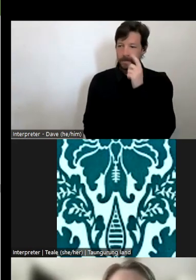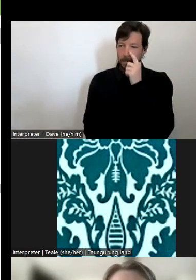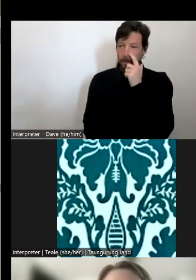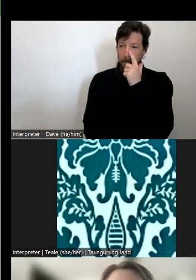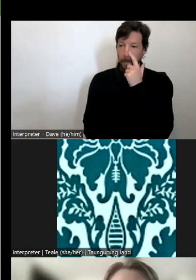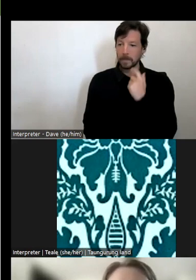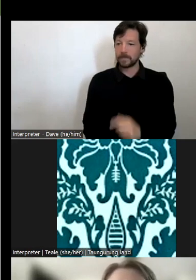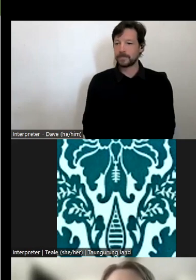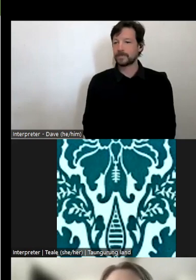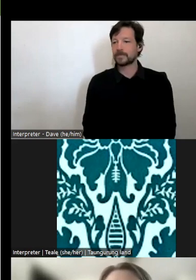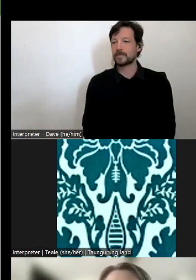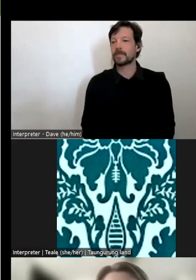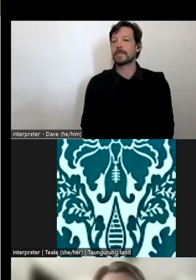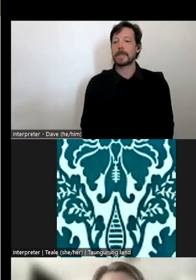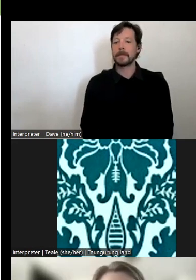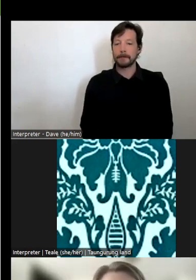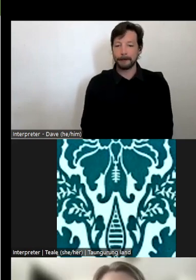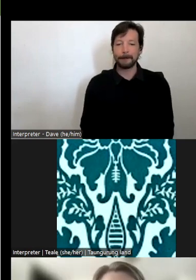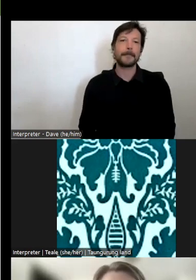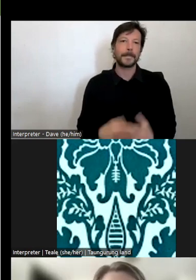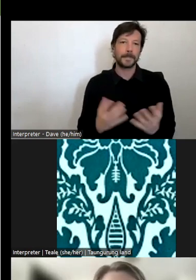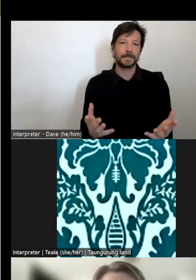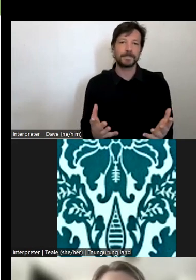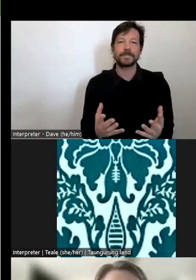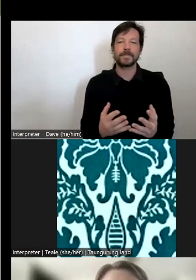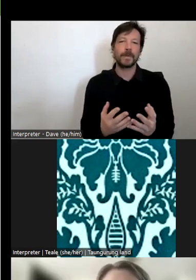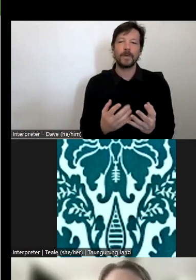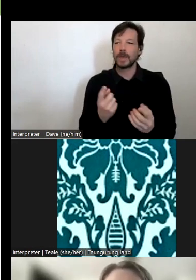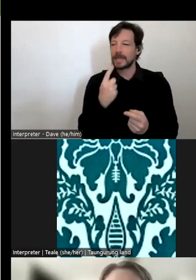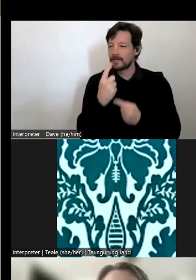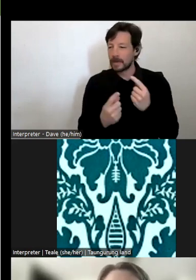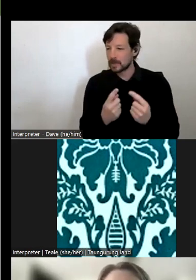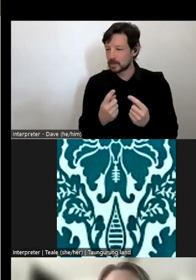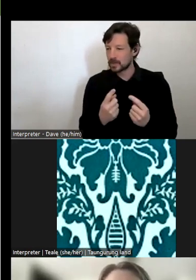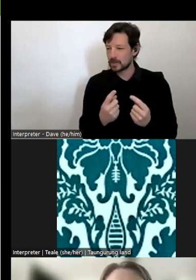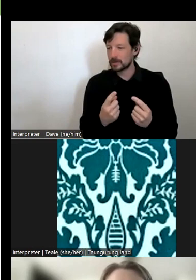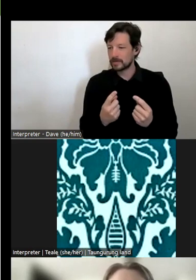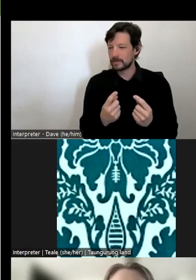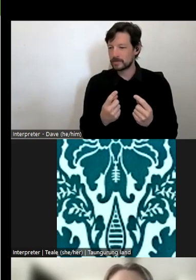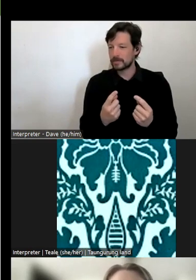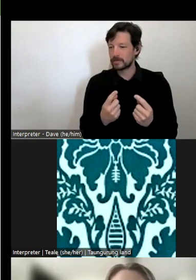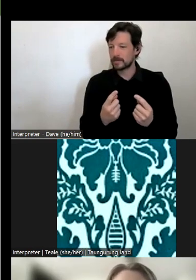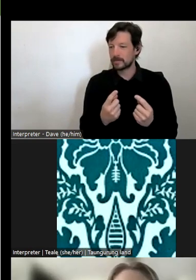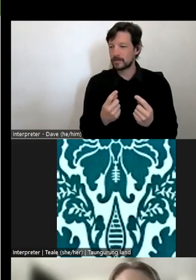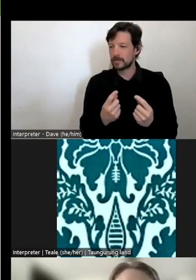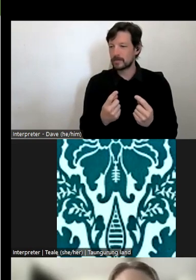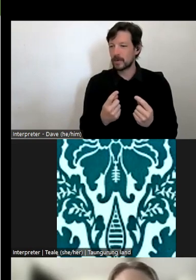So that's some more background then, I guess, about where that is. And that's usually then just hearing loss.